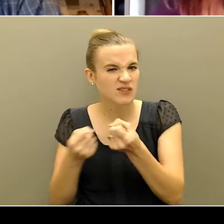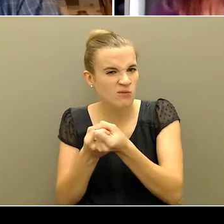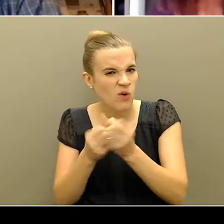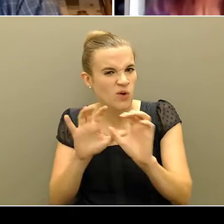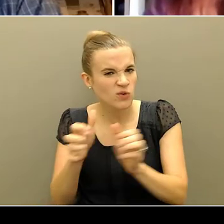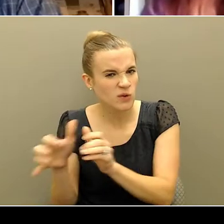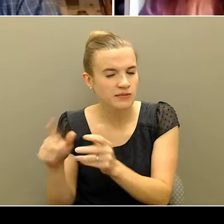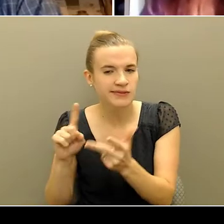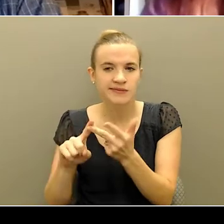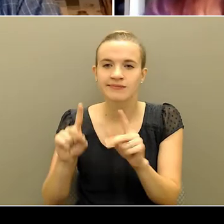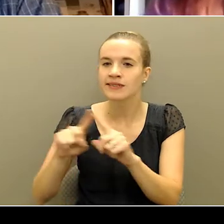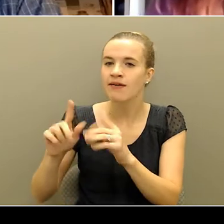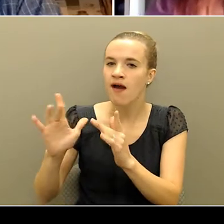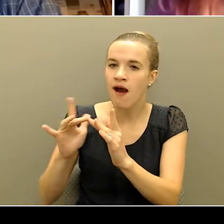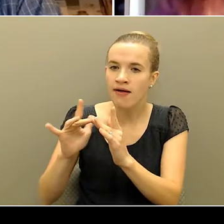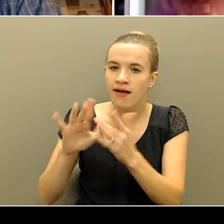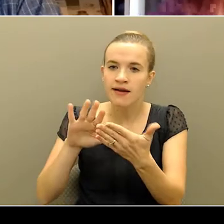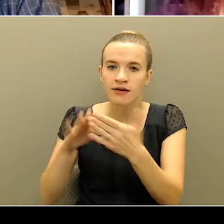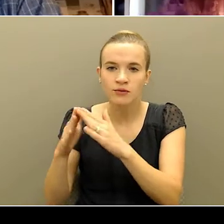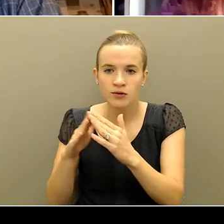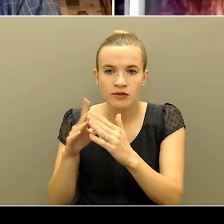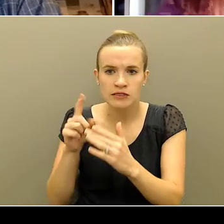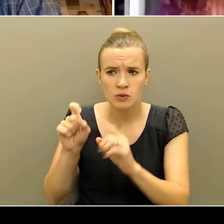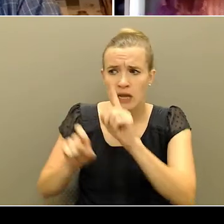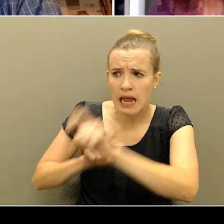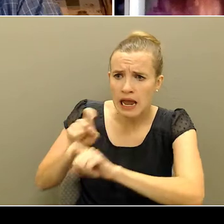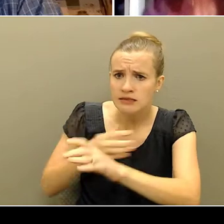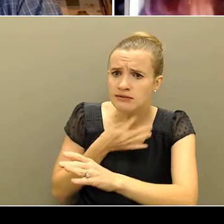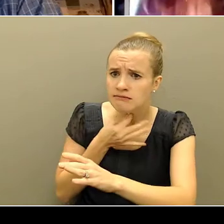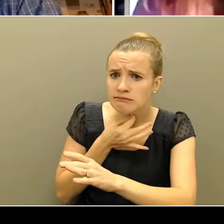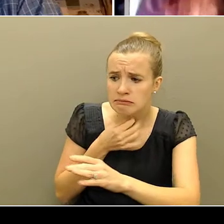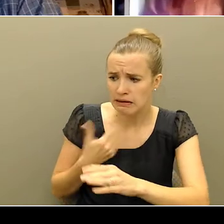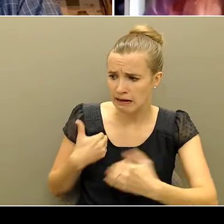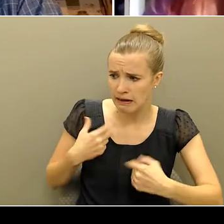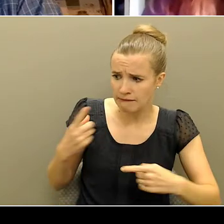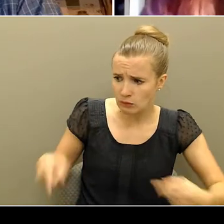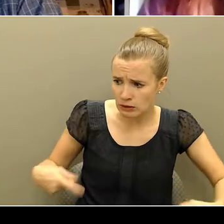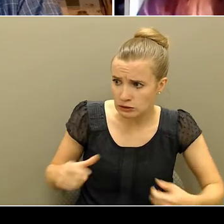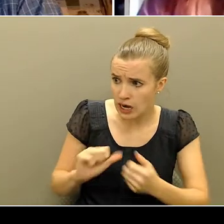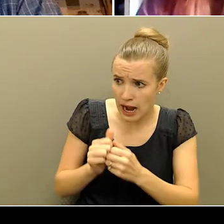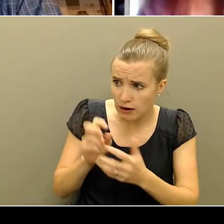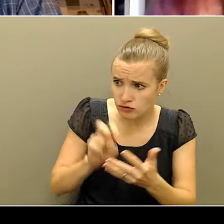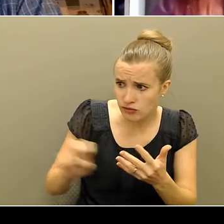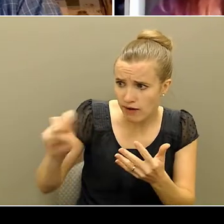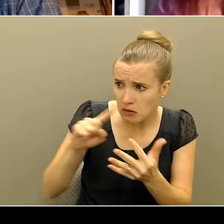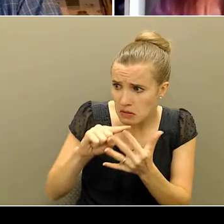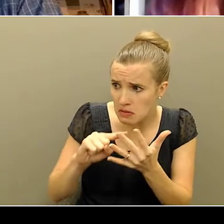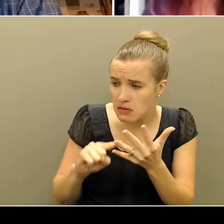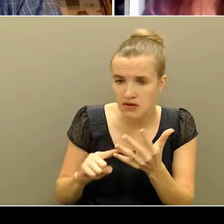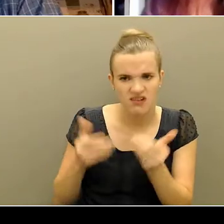cool people. Don't be afraid of other people, you know, like in your own disability community, like whatever that is, like, we're all super cool people,